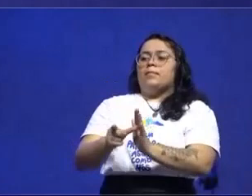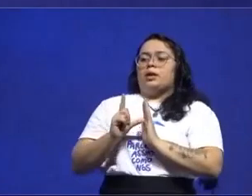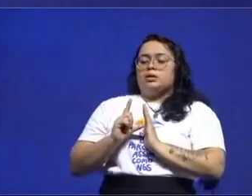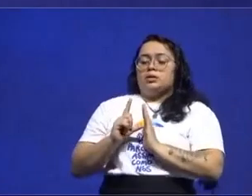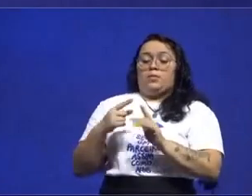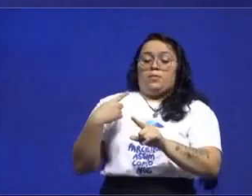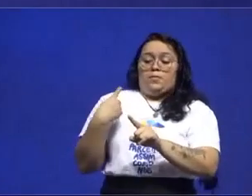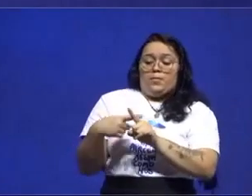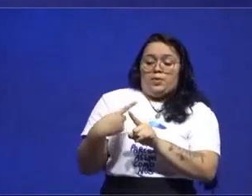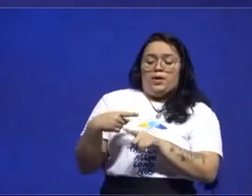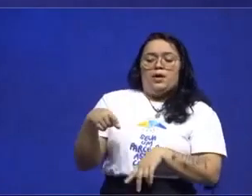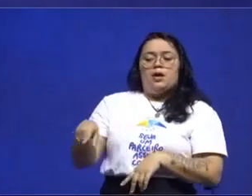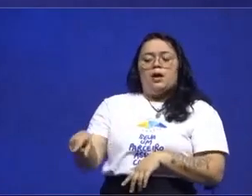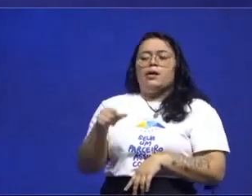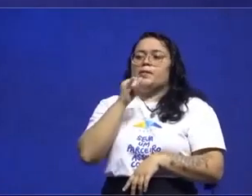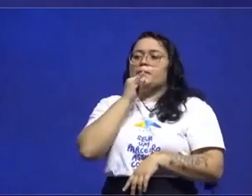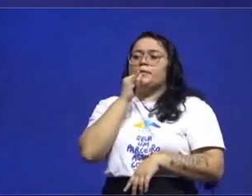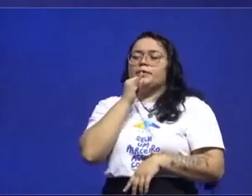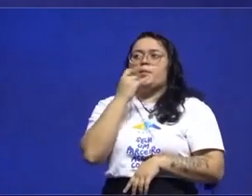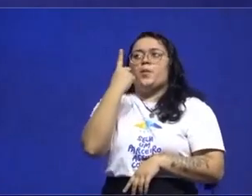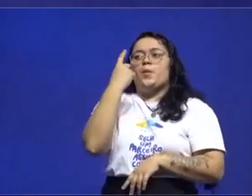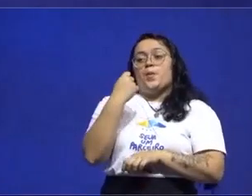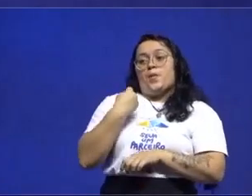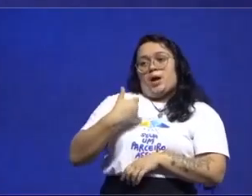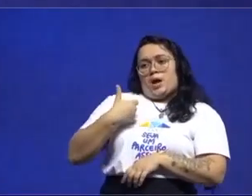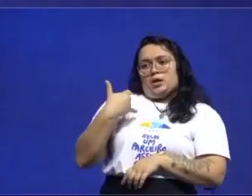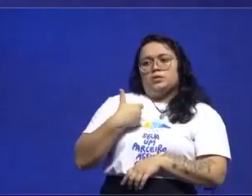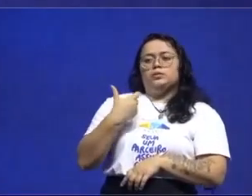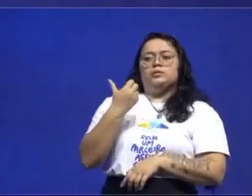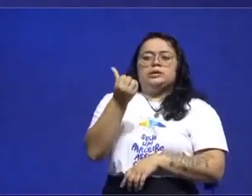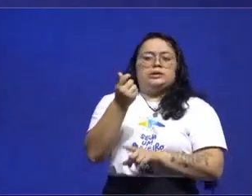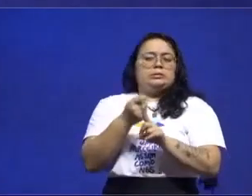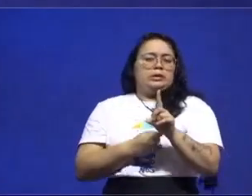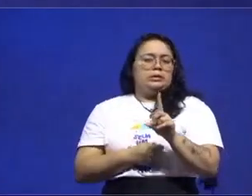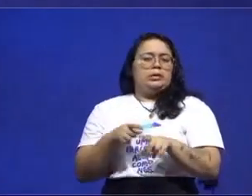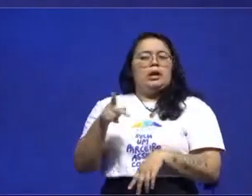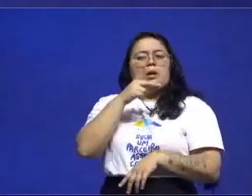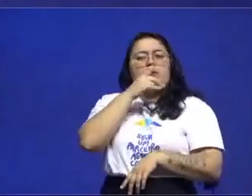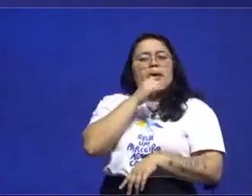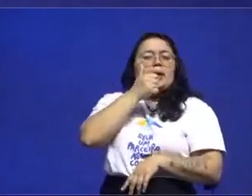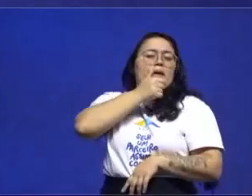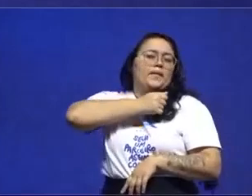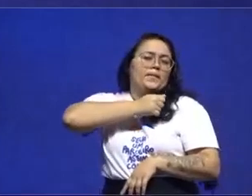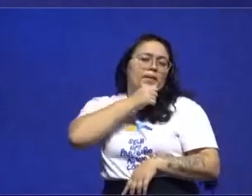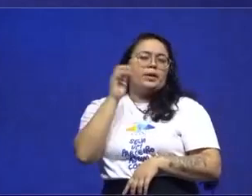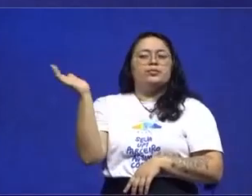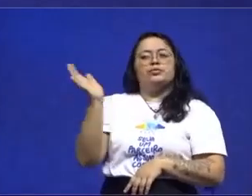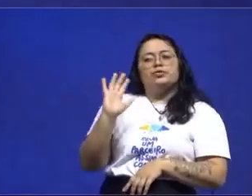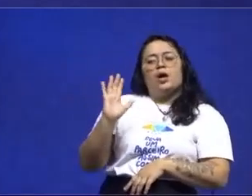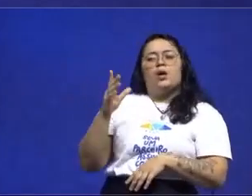example an 18-month-old child who already I was talking Dad and Mom say goodbye and suddenly they don't